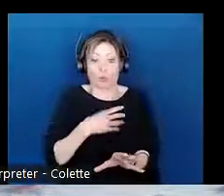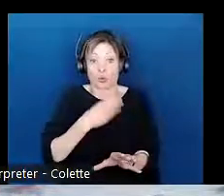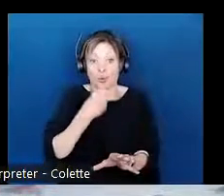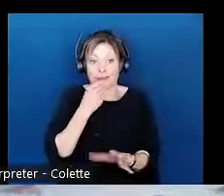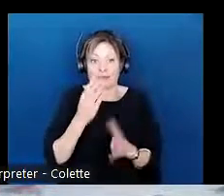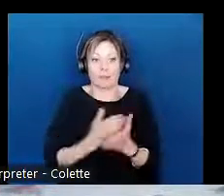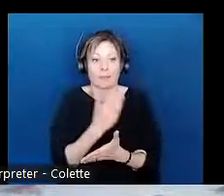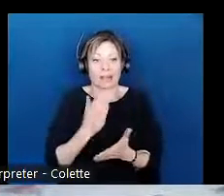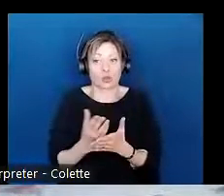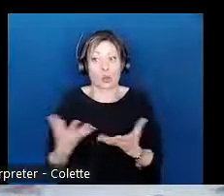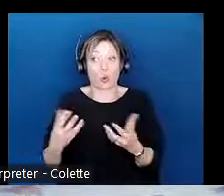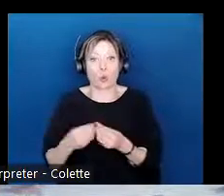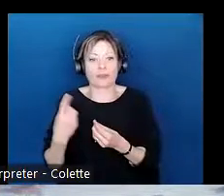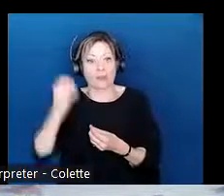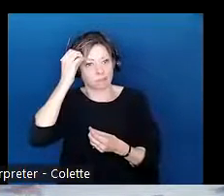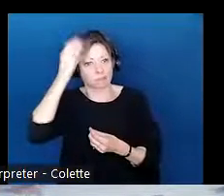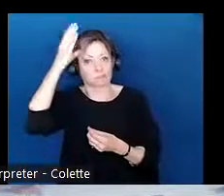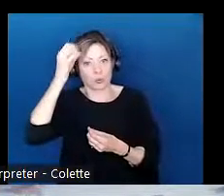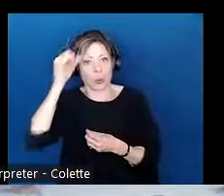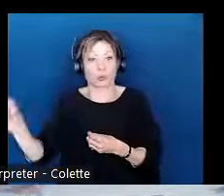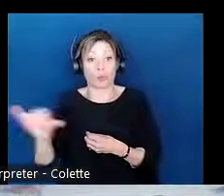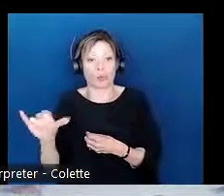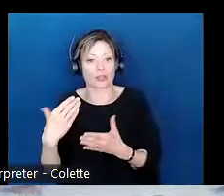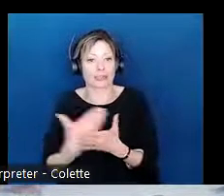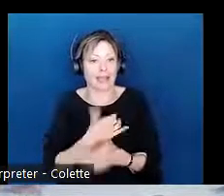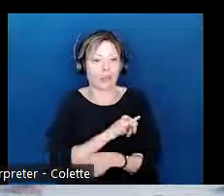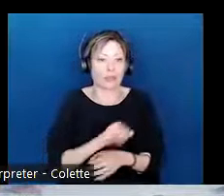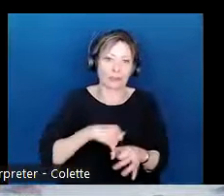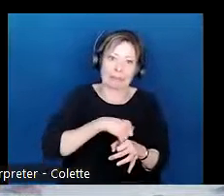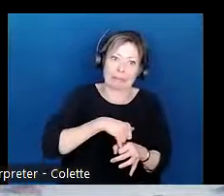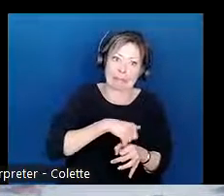um you go out picking or anything like that because yeah that quite a few can be poisonous